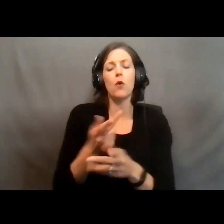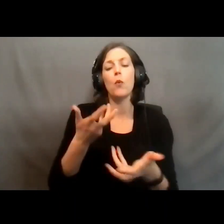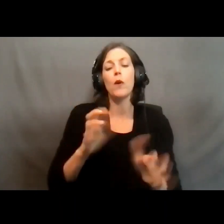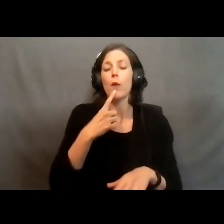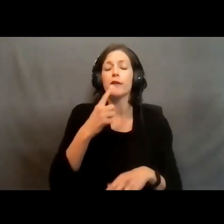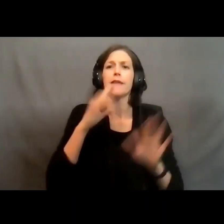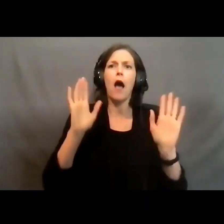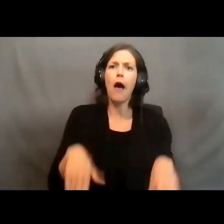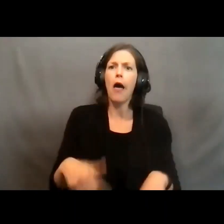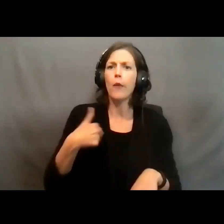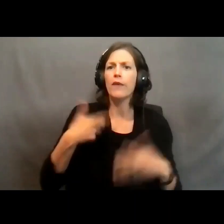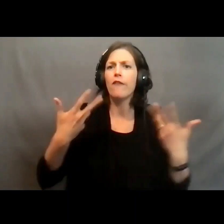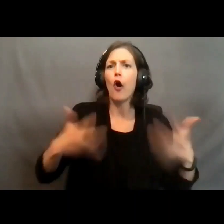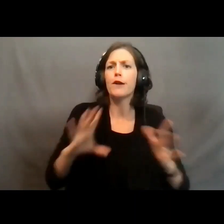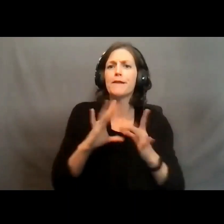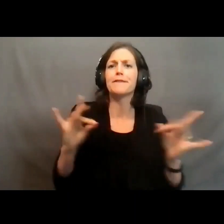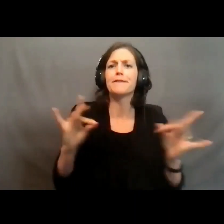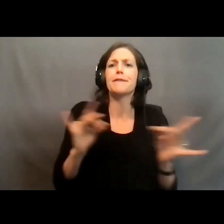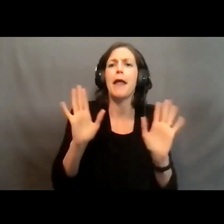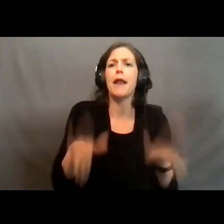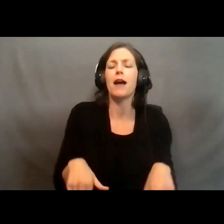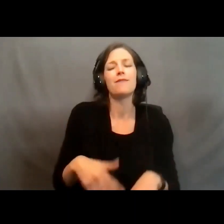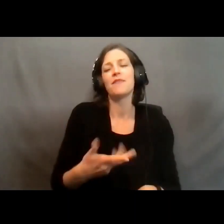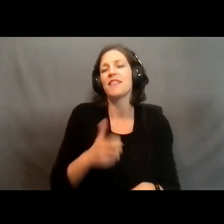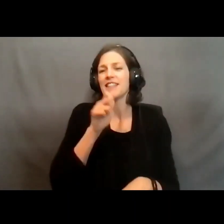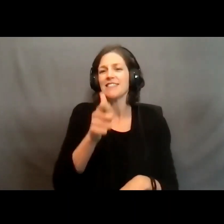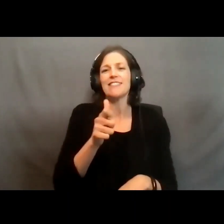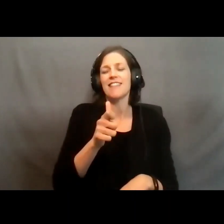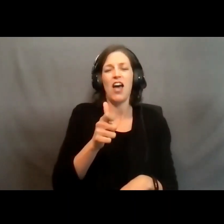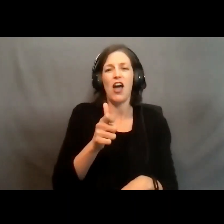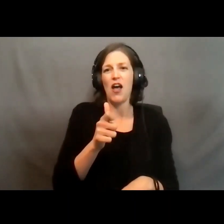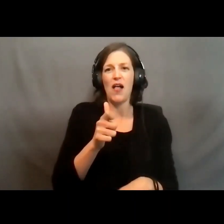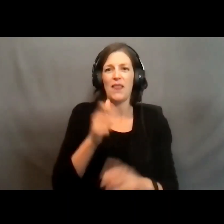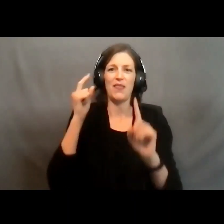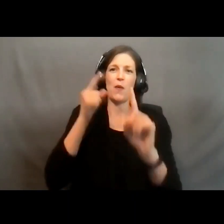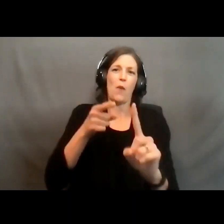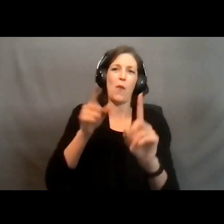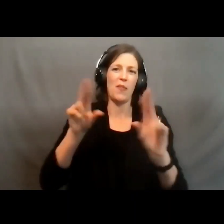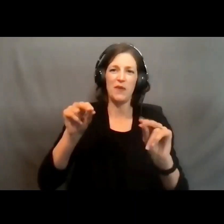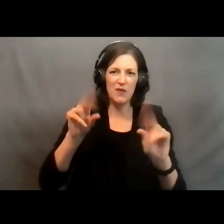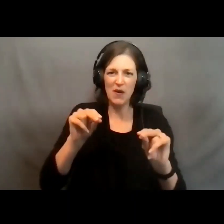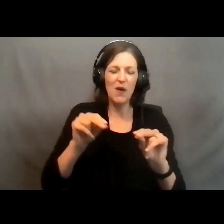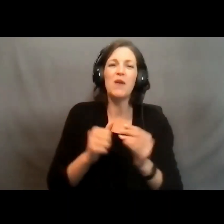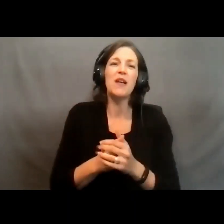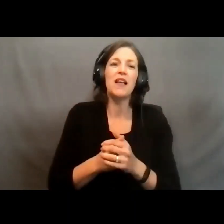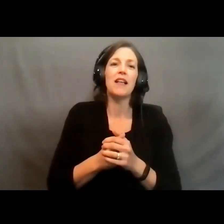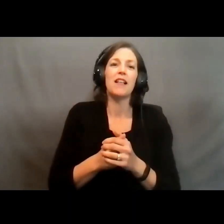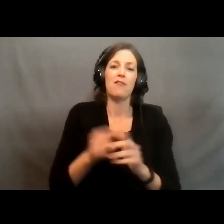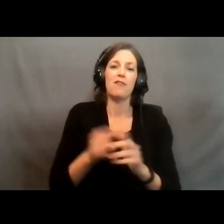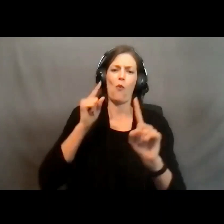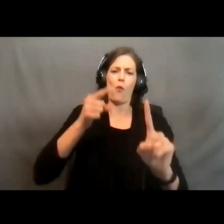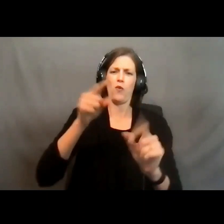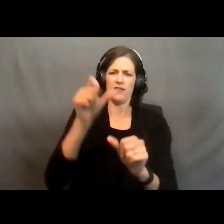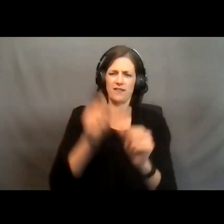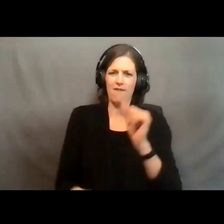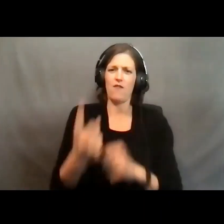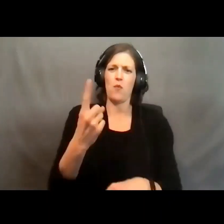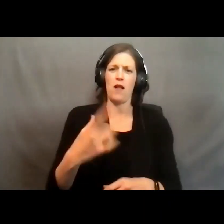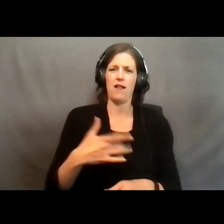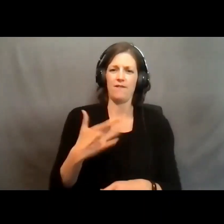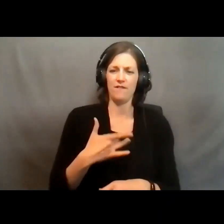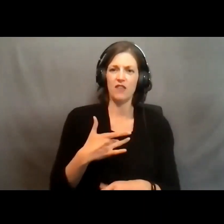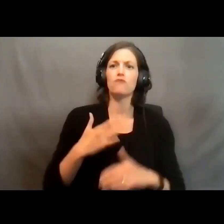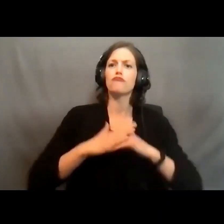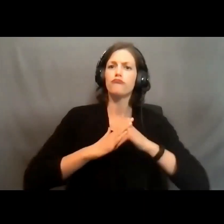13:36:22 not the aim grade the aim is 13:36:31 that everyone feel comfortable with best